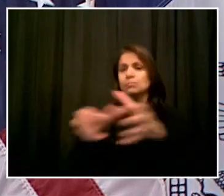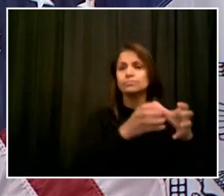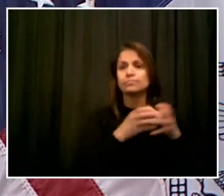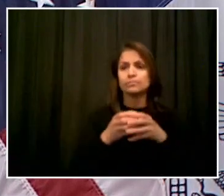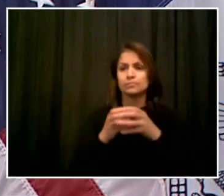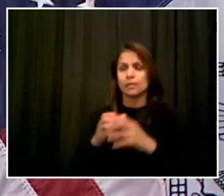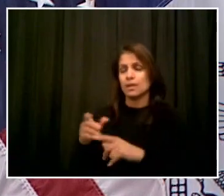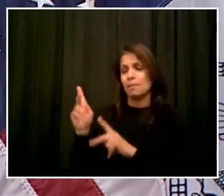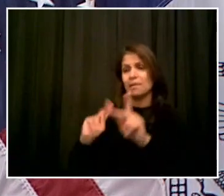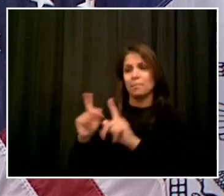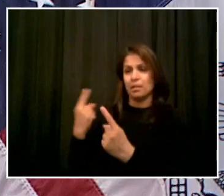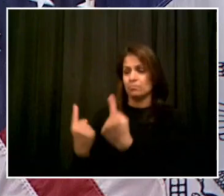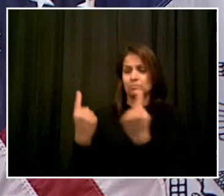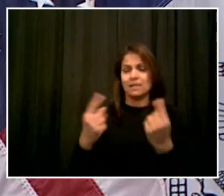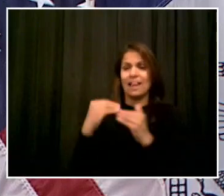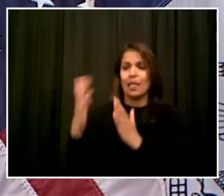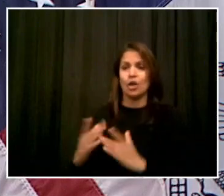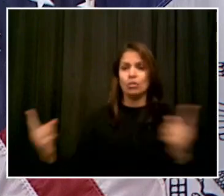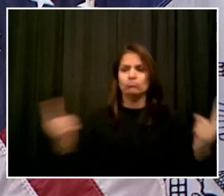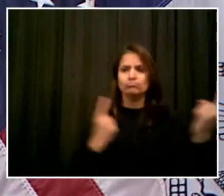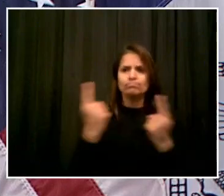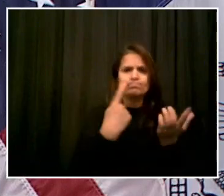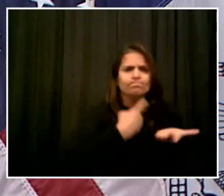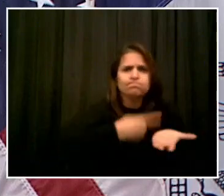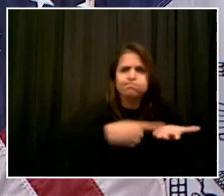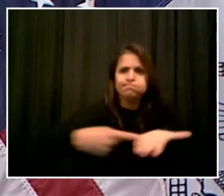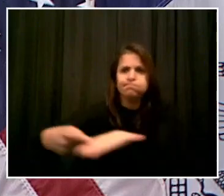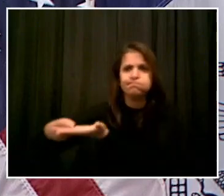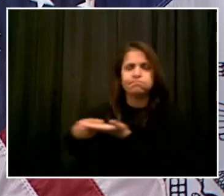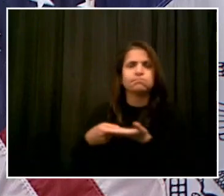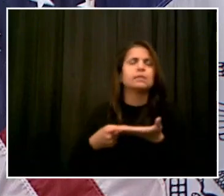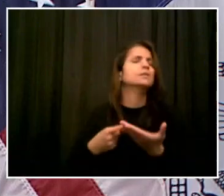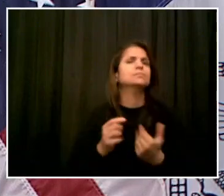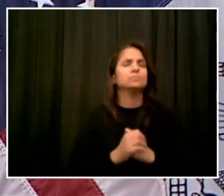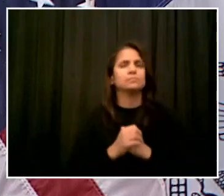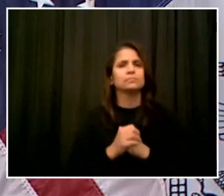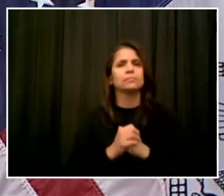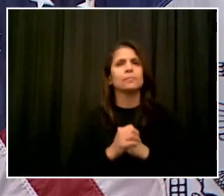TAKING BACK